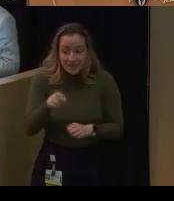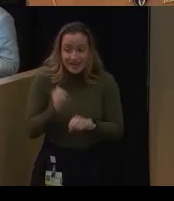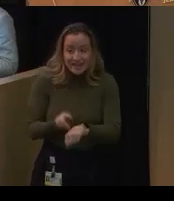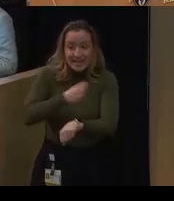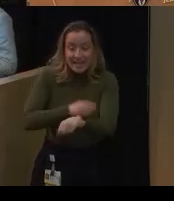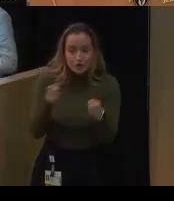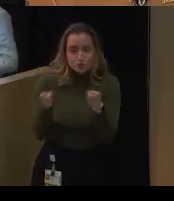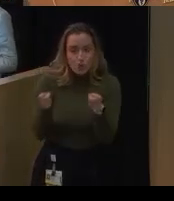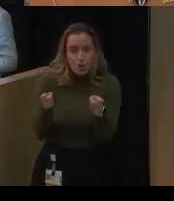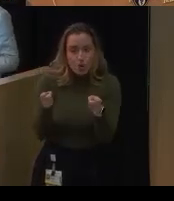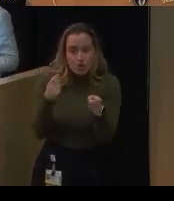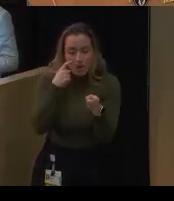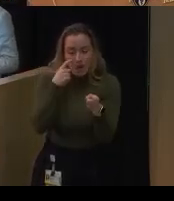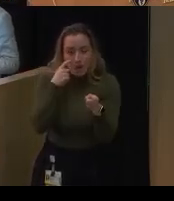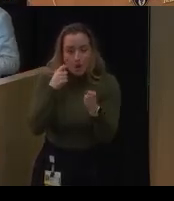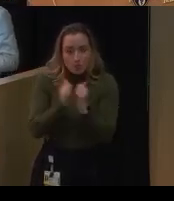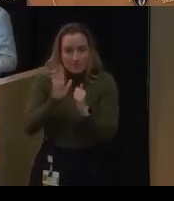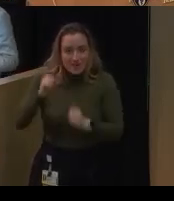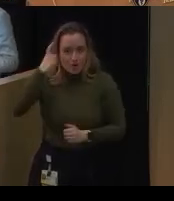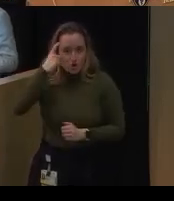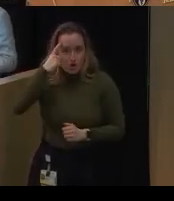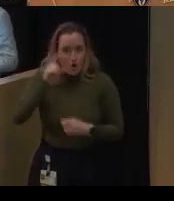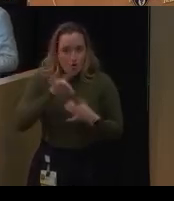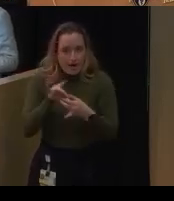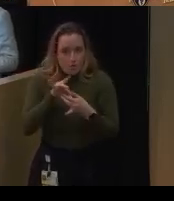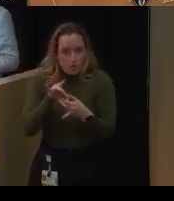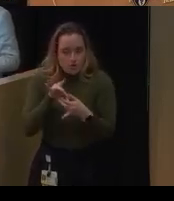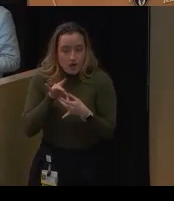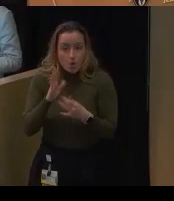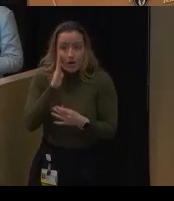the theory of my network in a way that's going to have some positive real world consequences